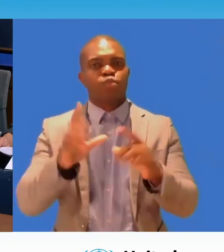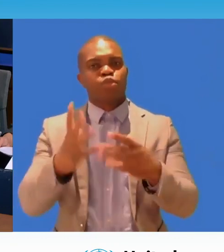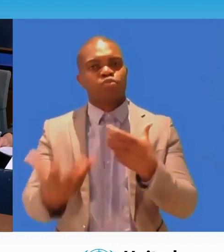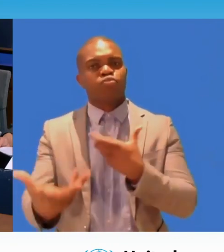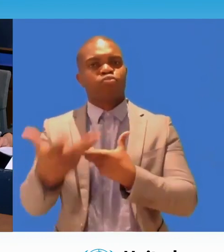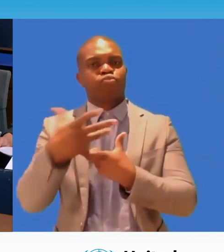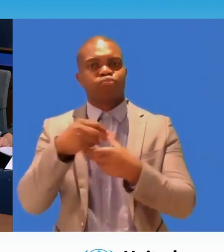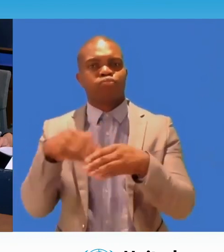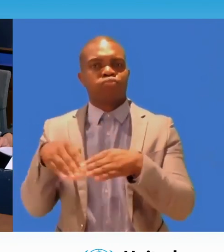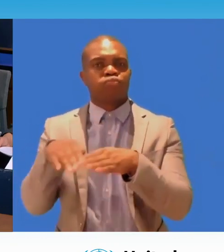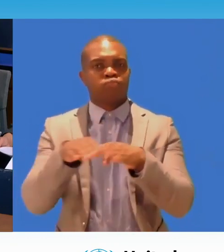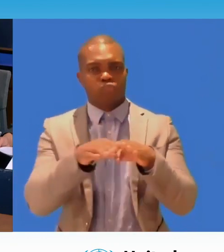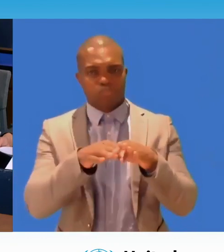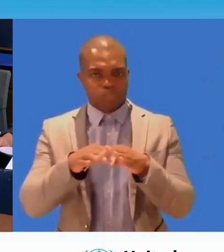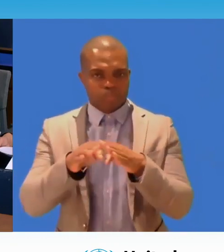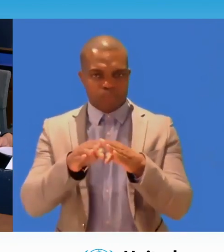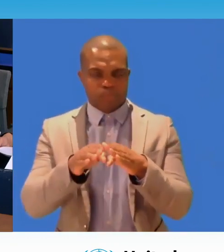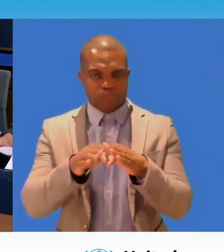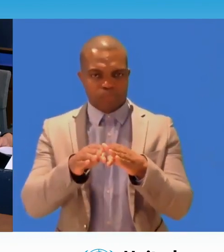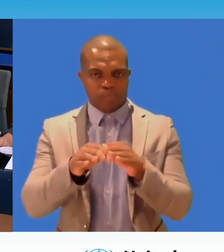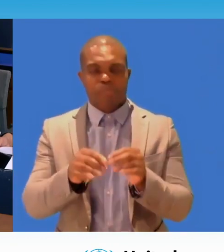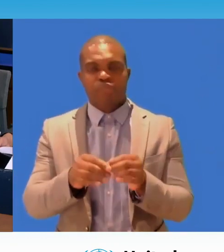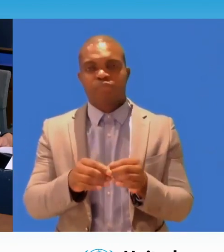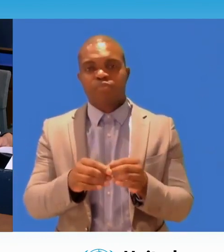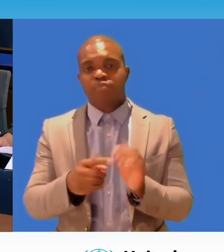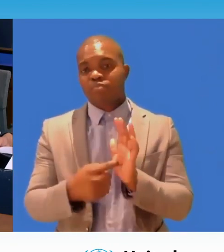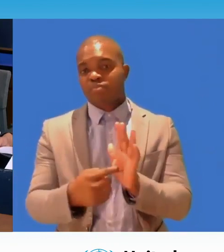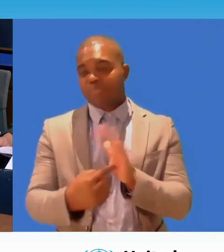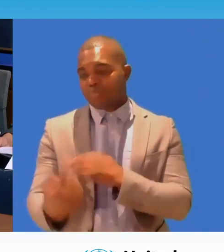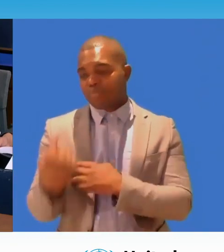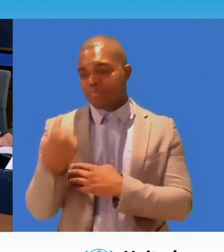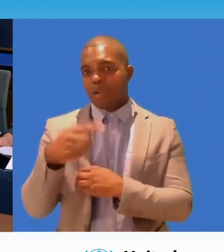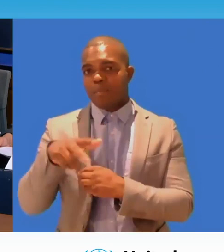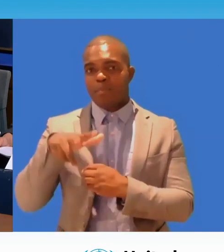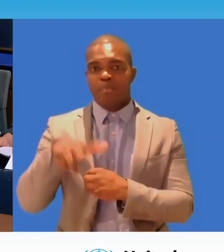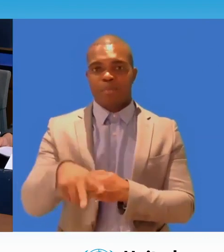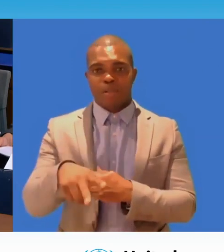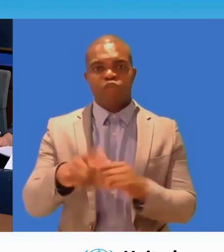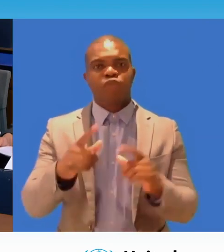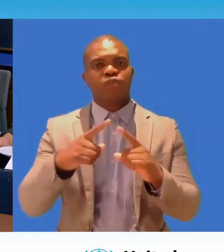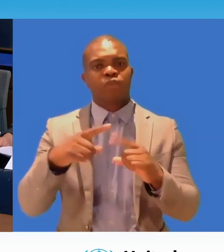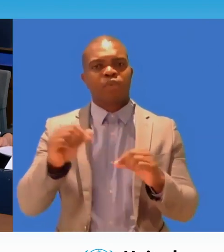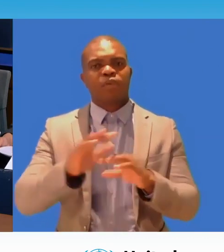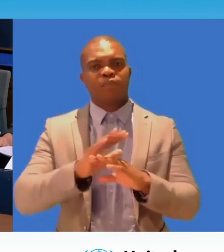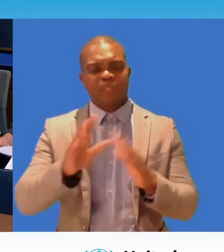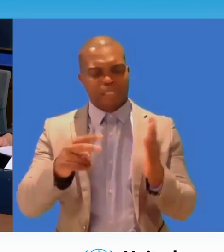persons with disabilities based on discussions here by the commission on policy for persons